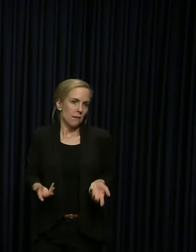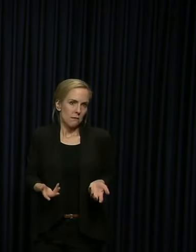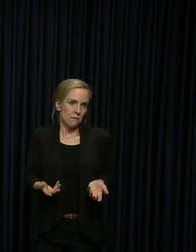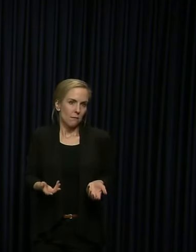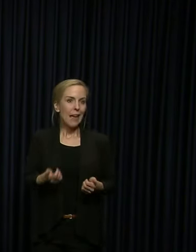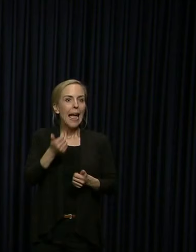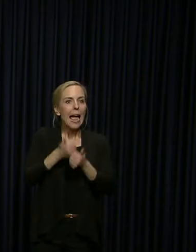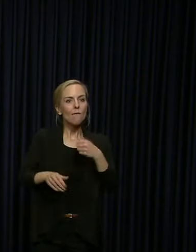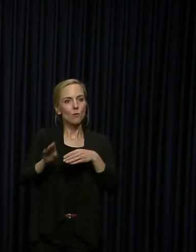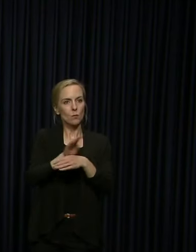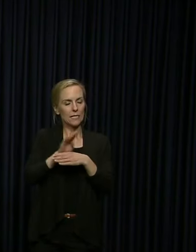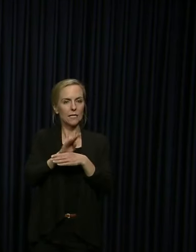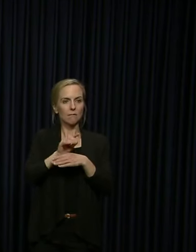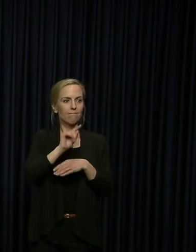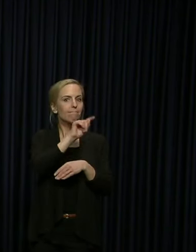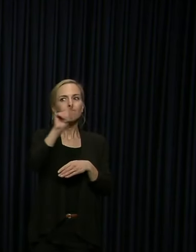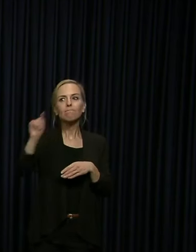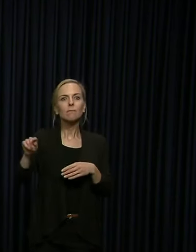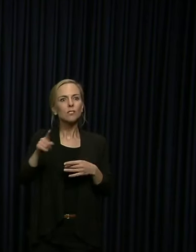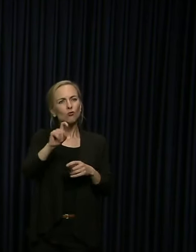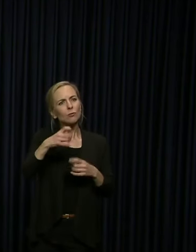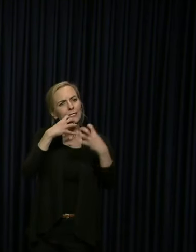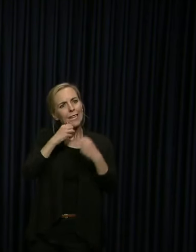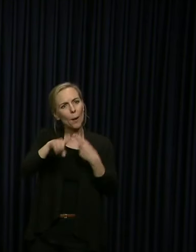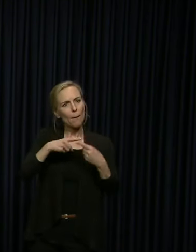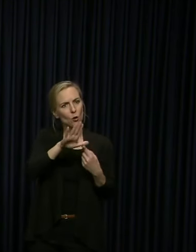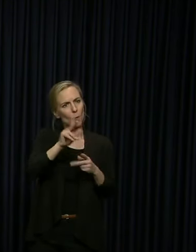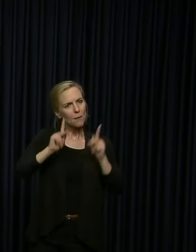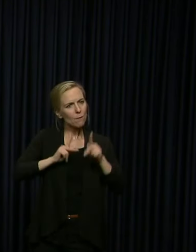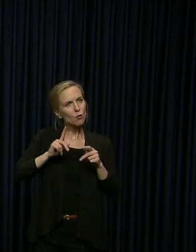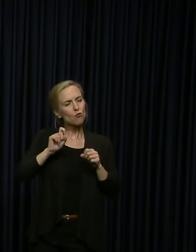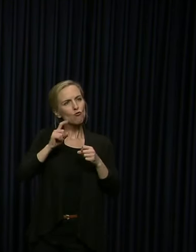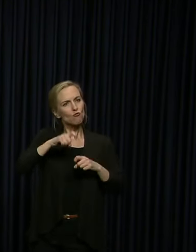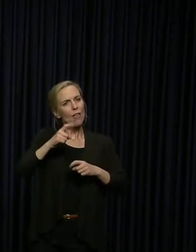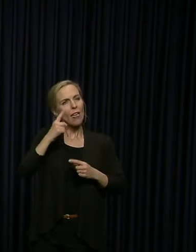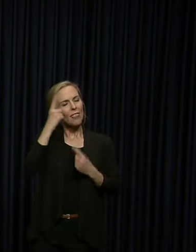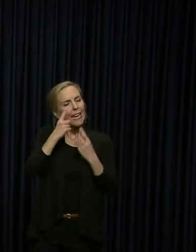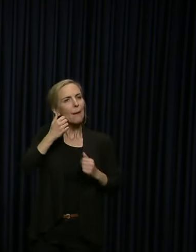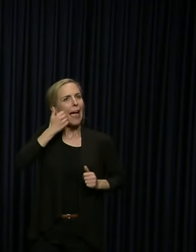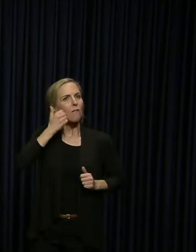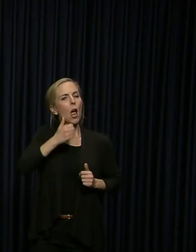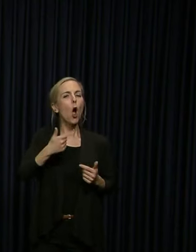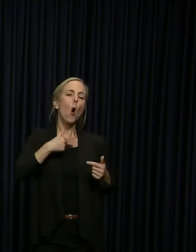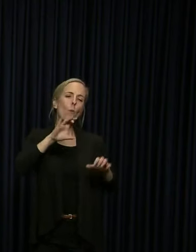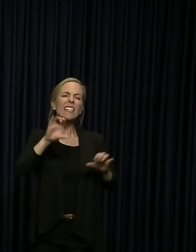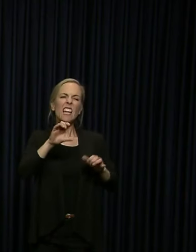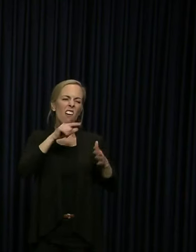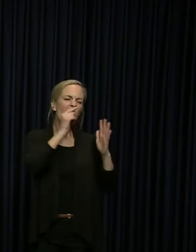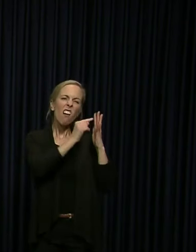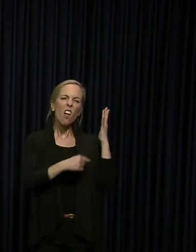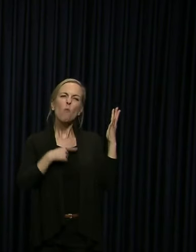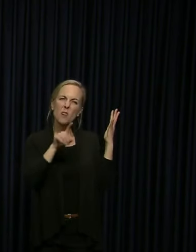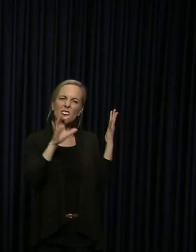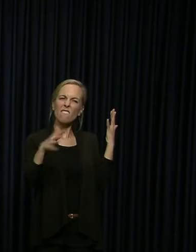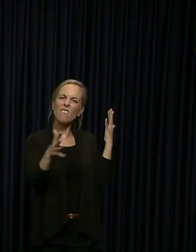WHERE WE'RE GOING TO HAVE PEOPLE TEST POSITIVE AND WE'VE GOT TO DO THE VERY BEST THAT WE CAN,